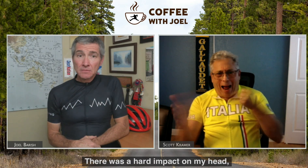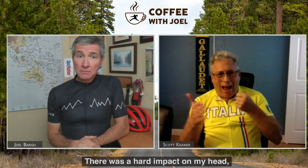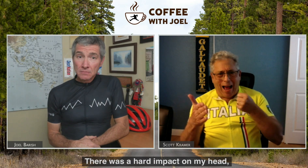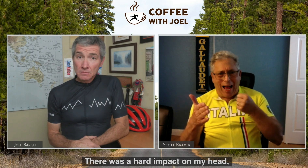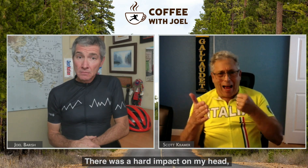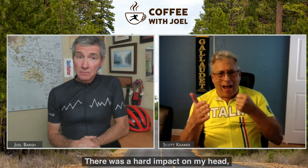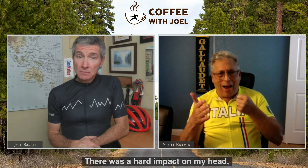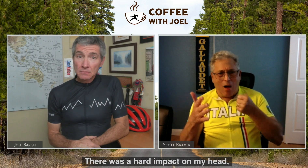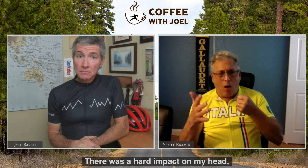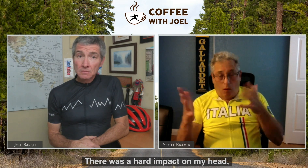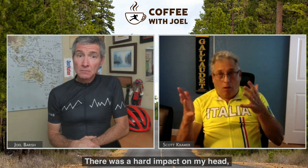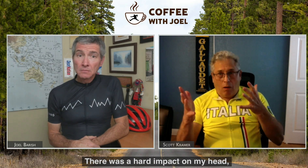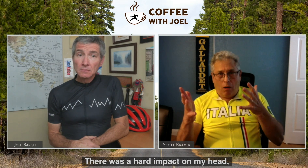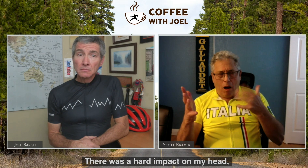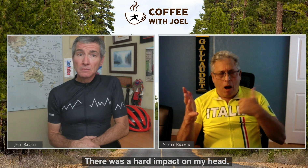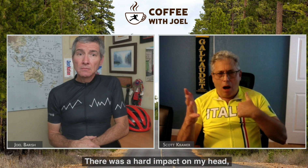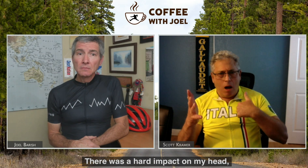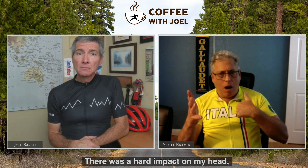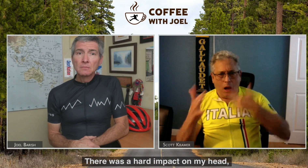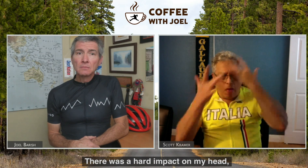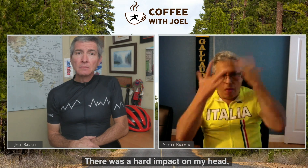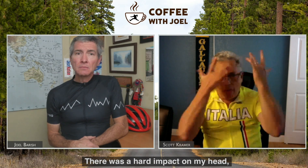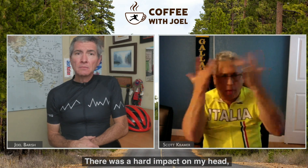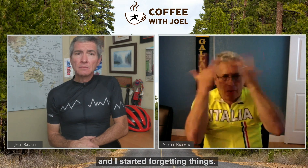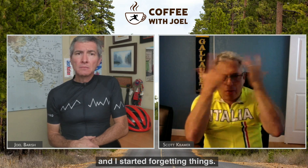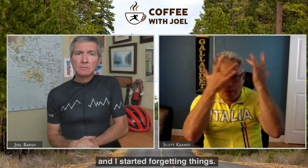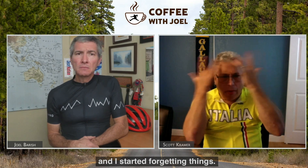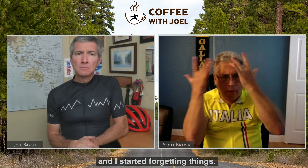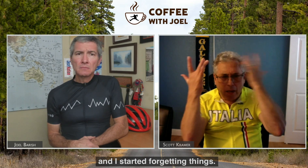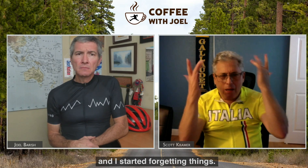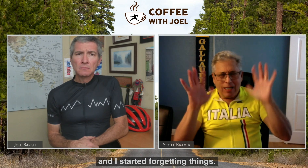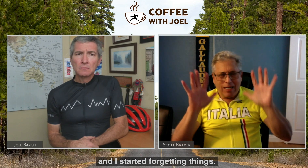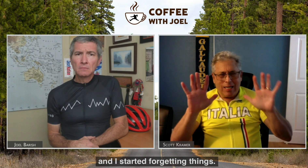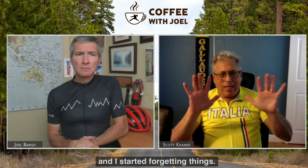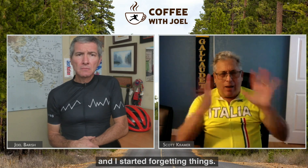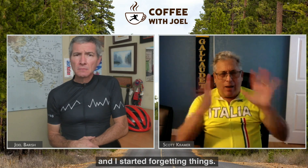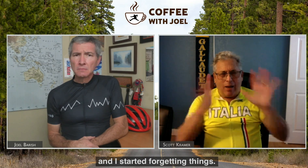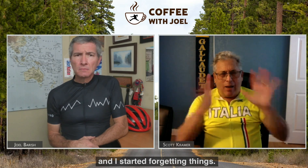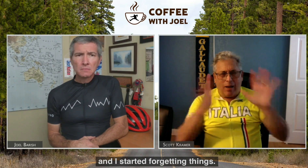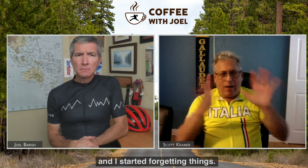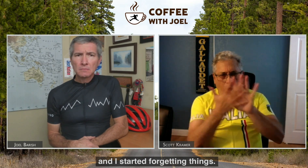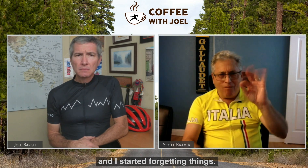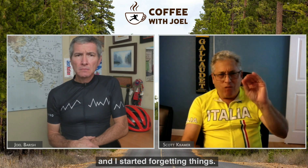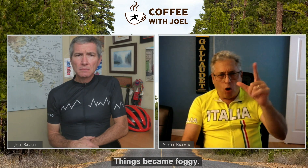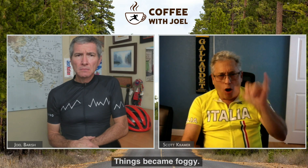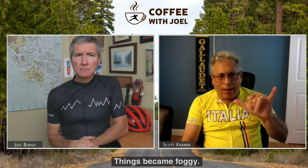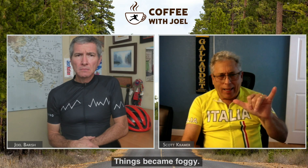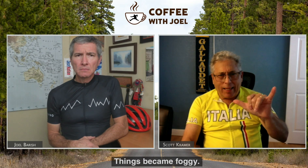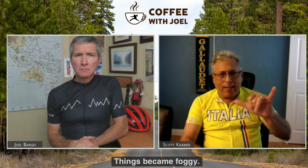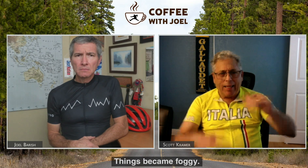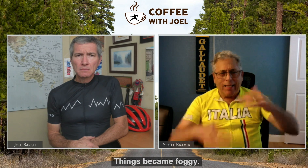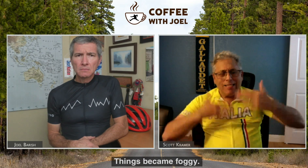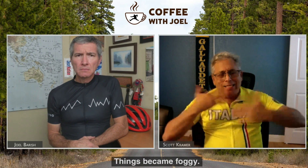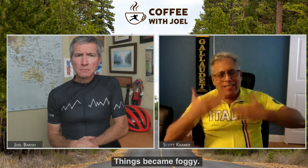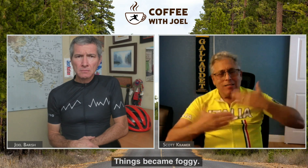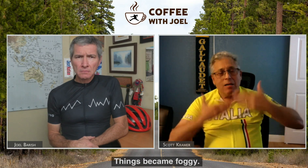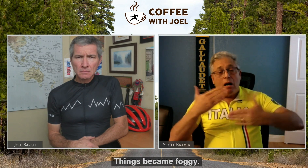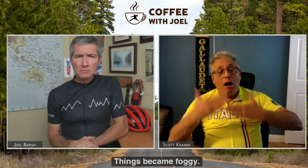There was a hard impact on my head, and I started forgetting things. Things became foggy.